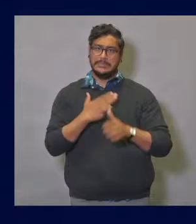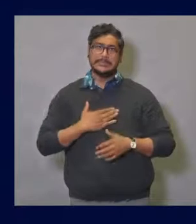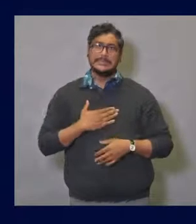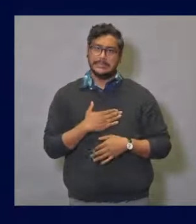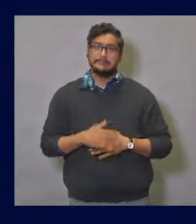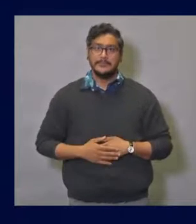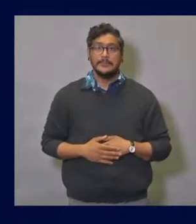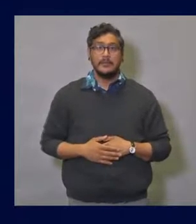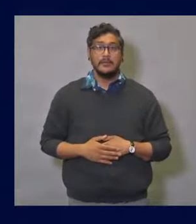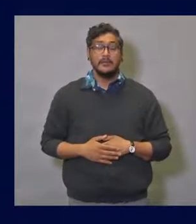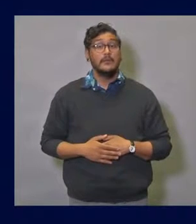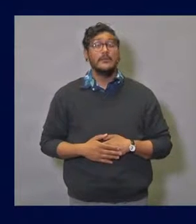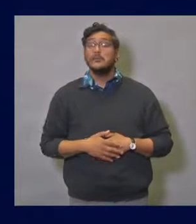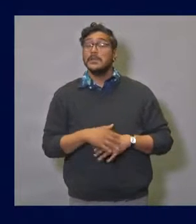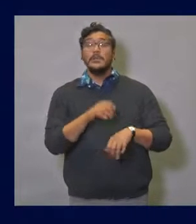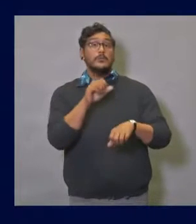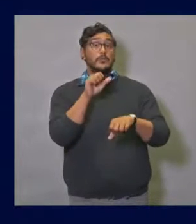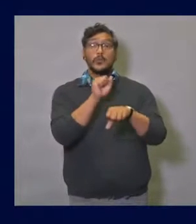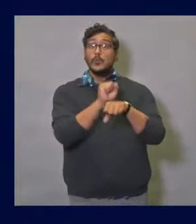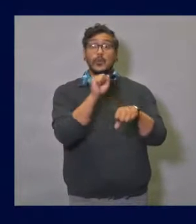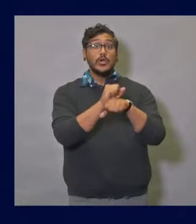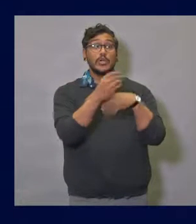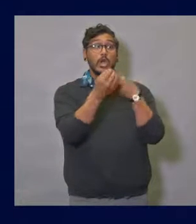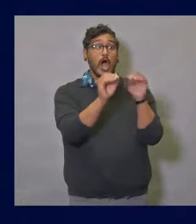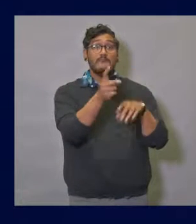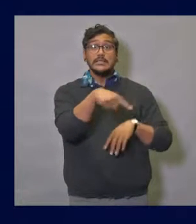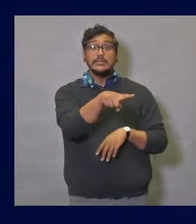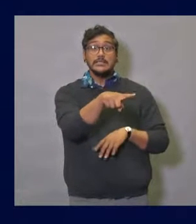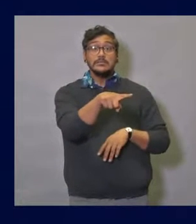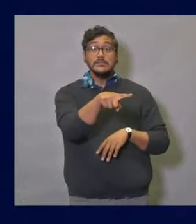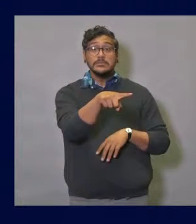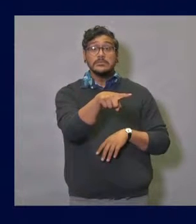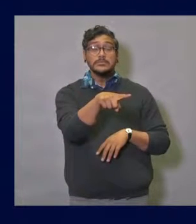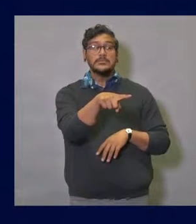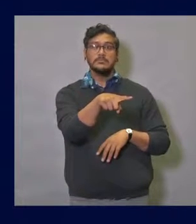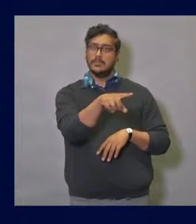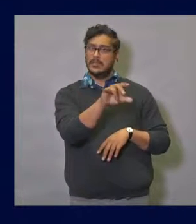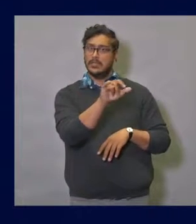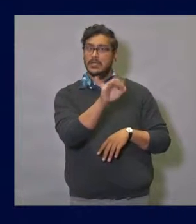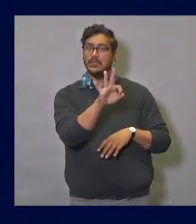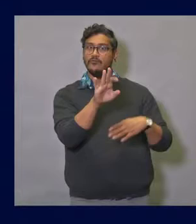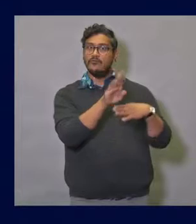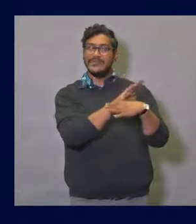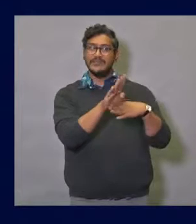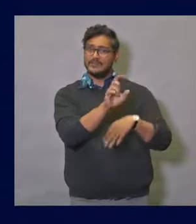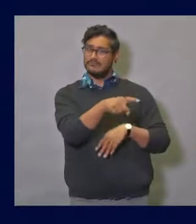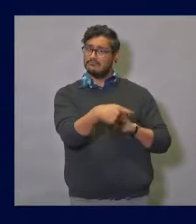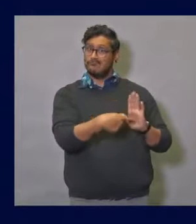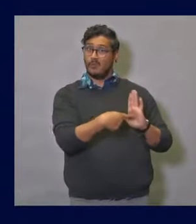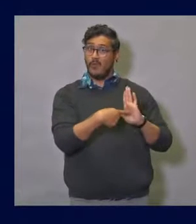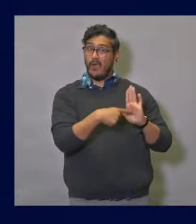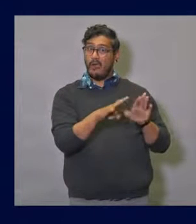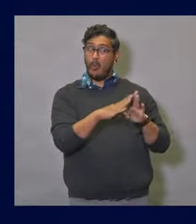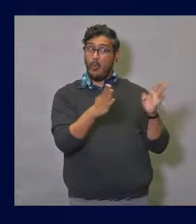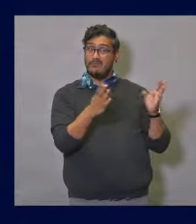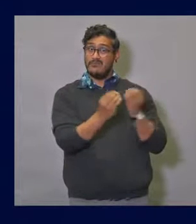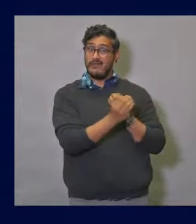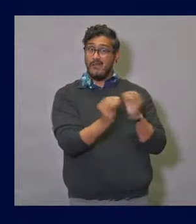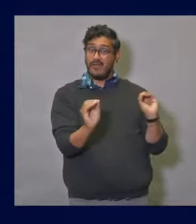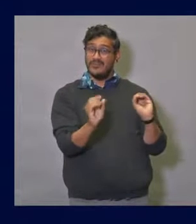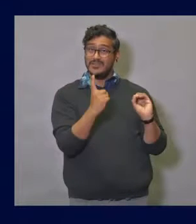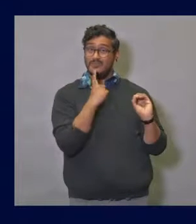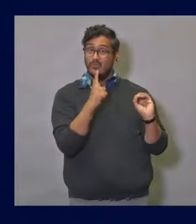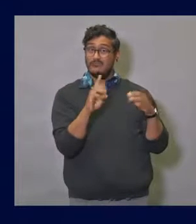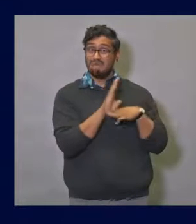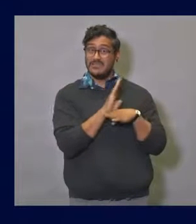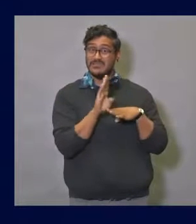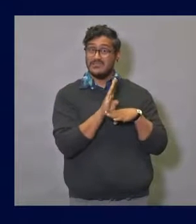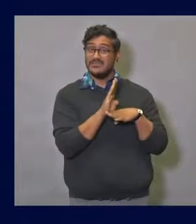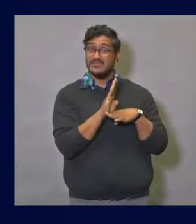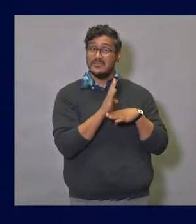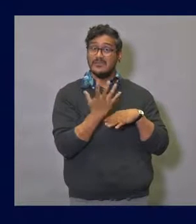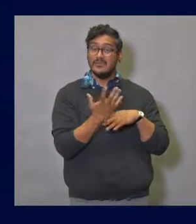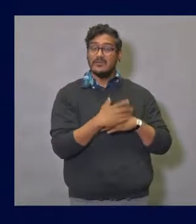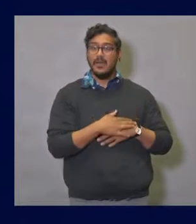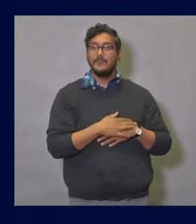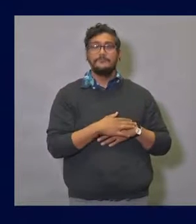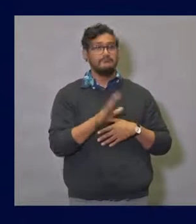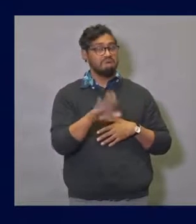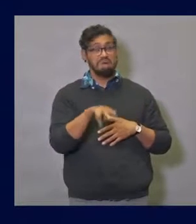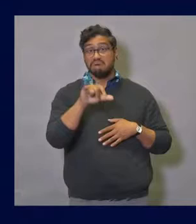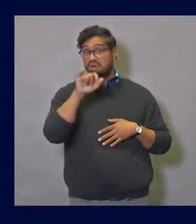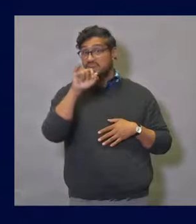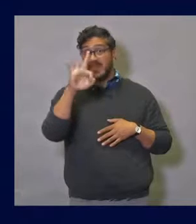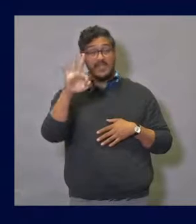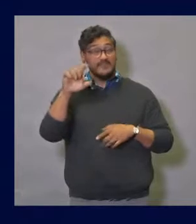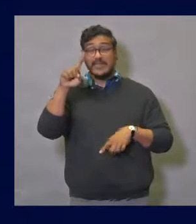ORGANIZACIONES EN QUE SE